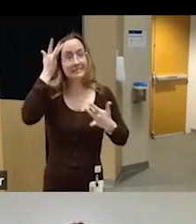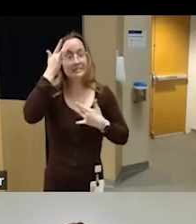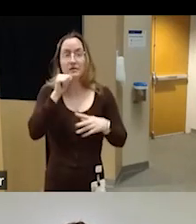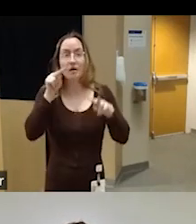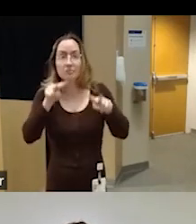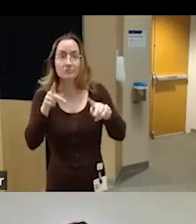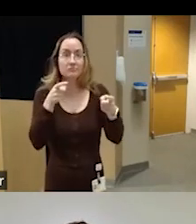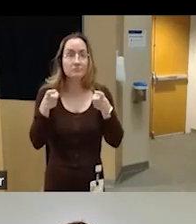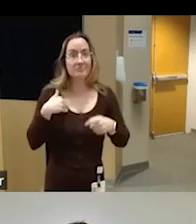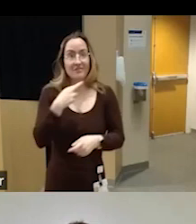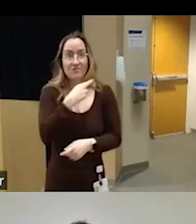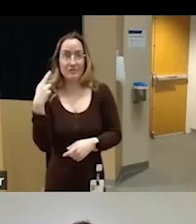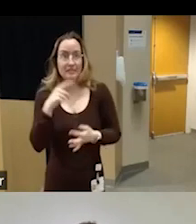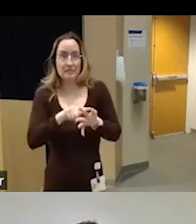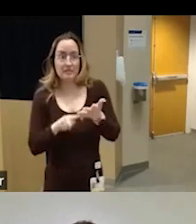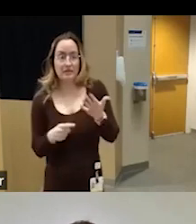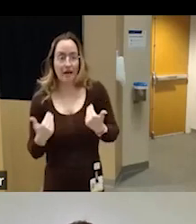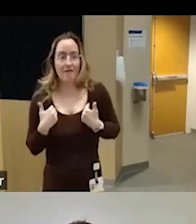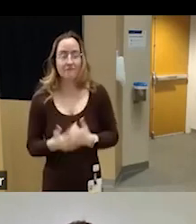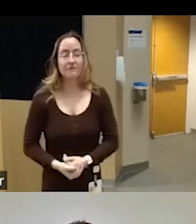The monitoring for metabolic abnormalities is